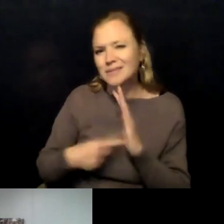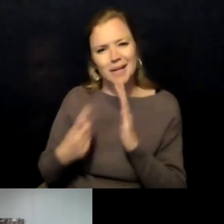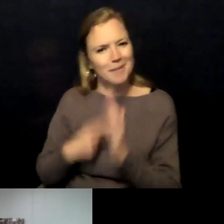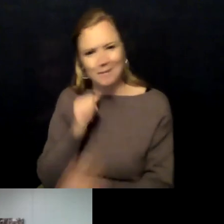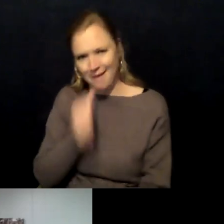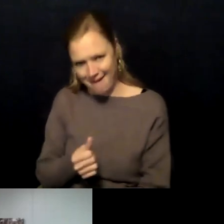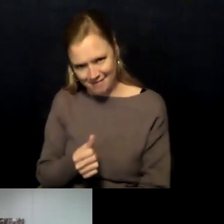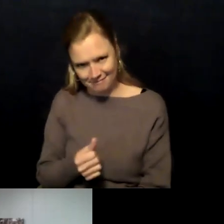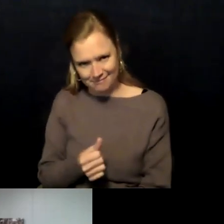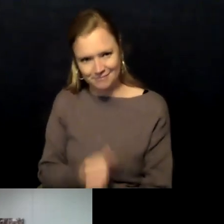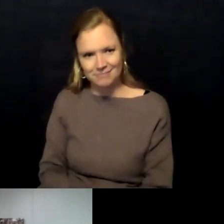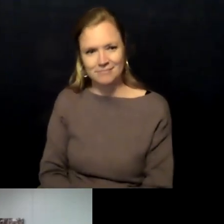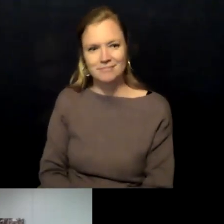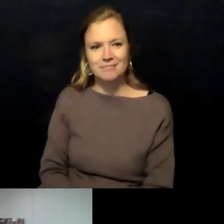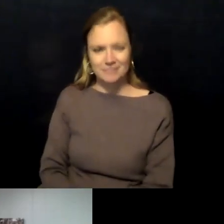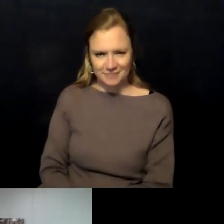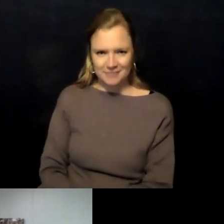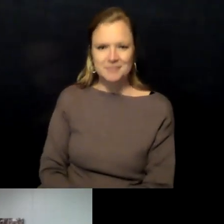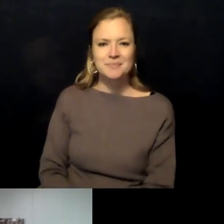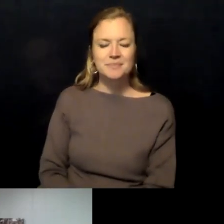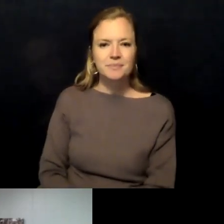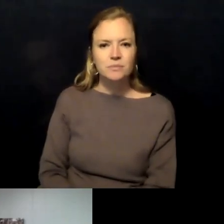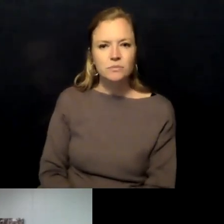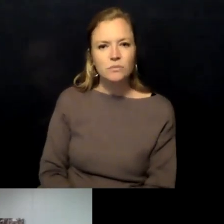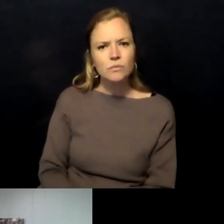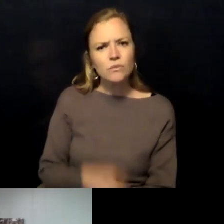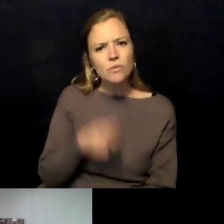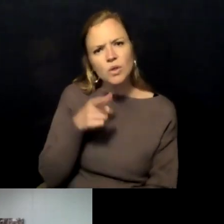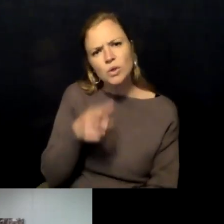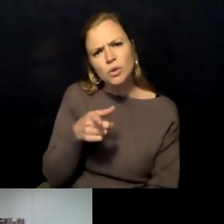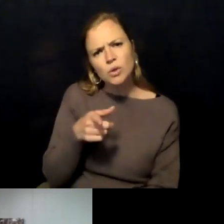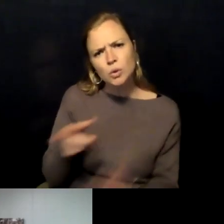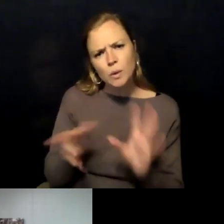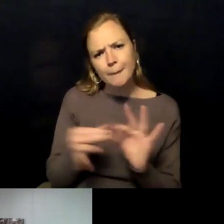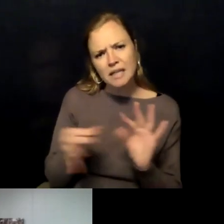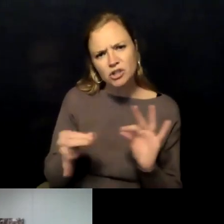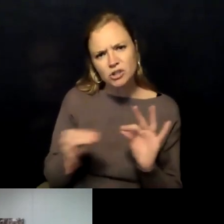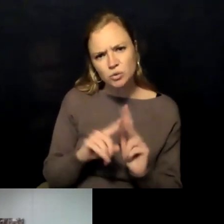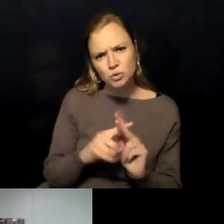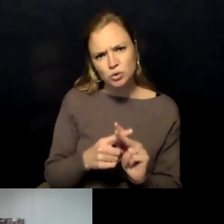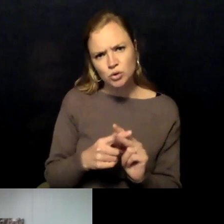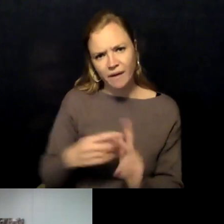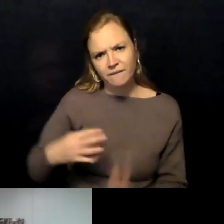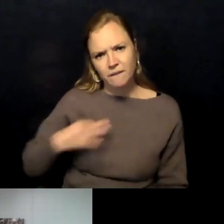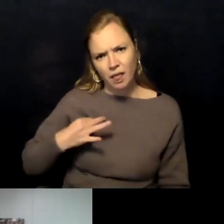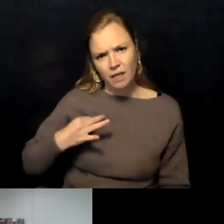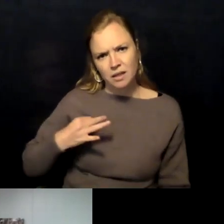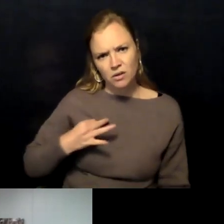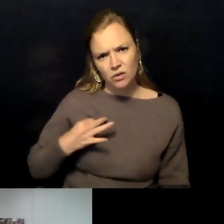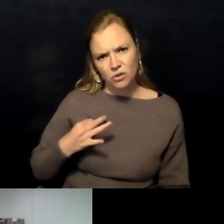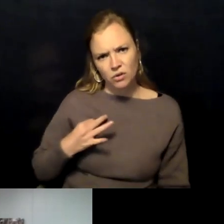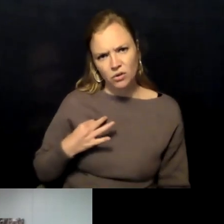and Aquariums. Now, you mentioned how you started as a volunteer and that's a very similar